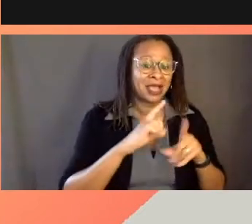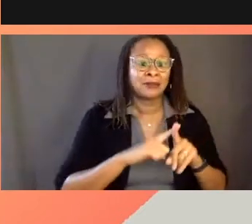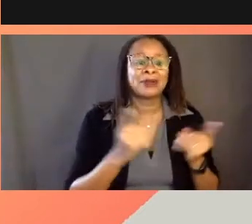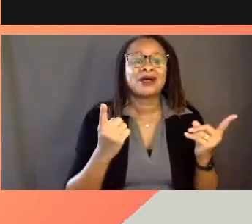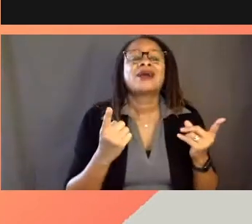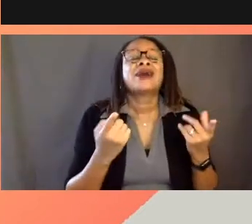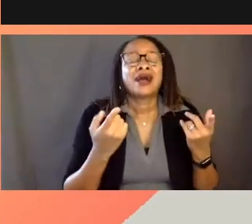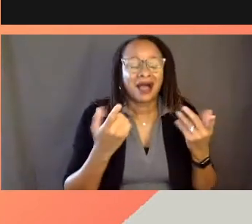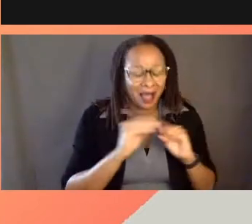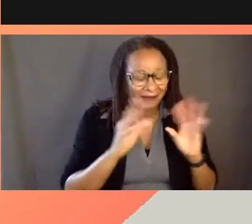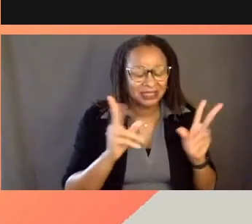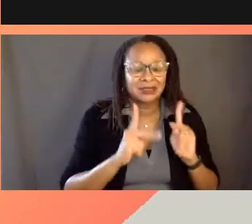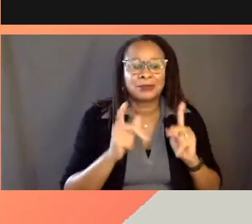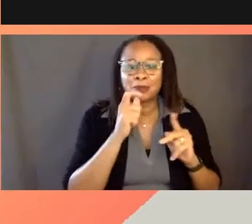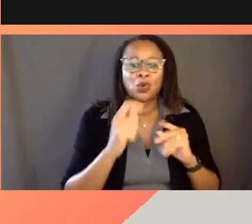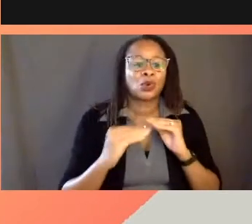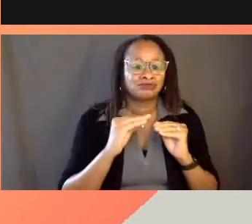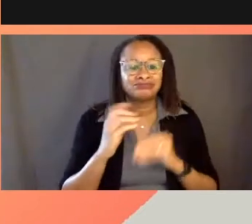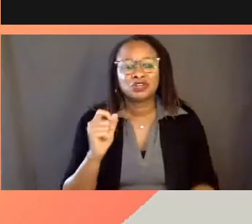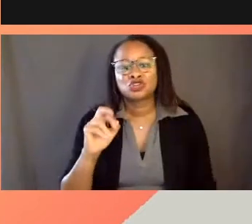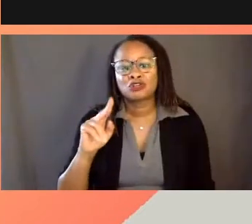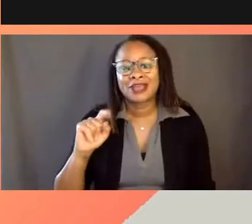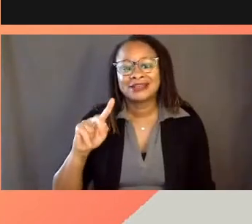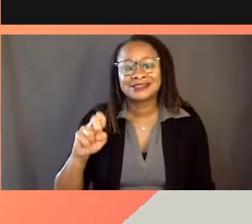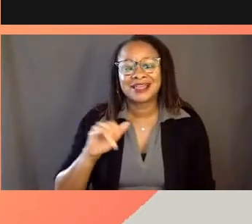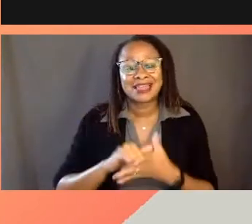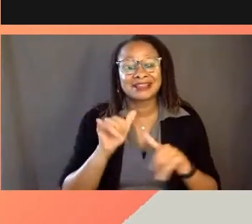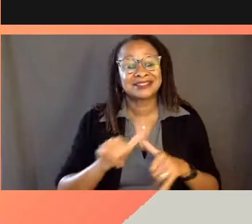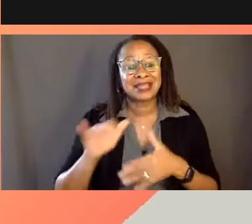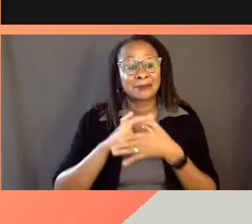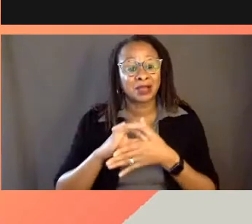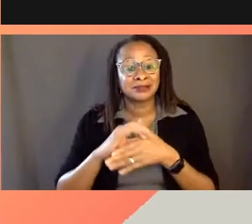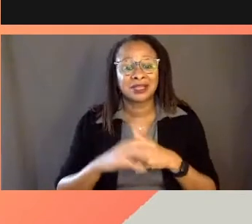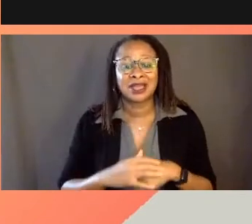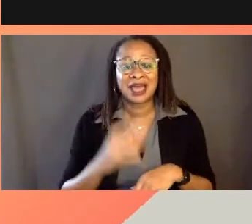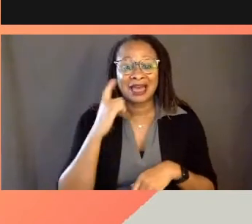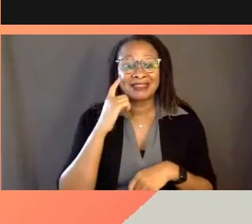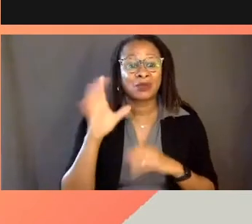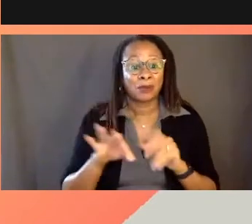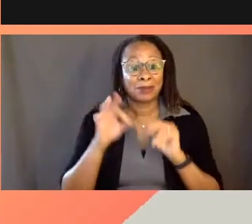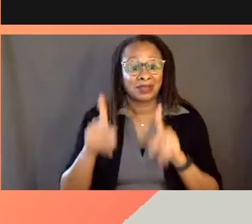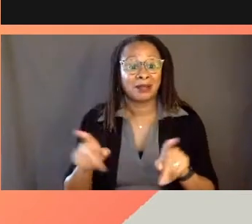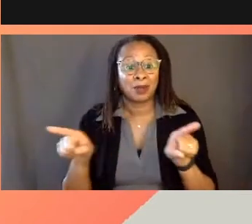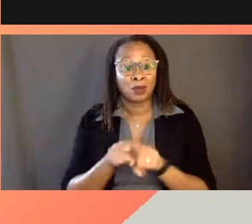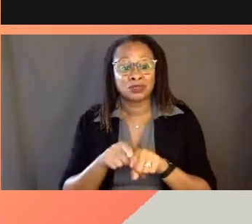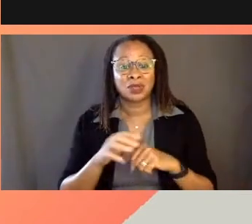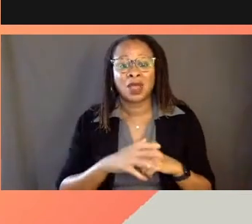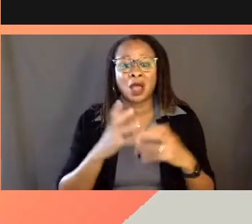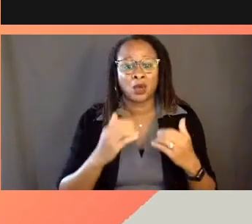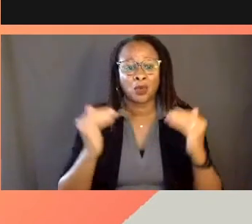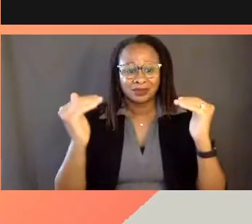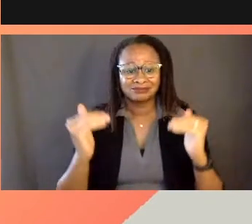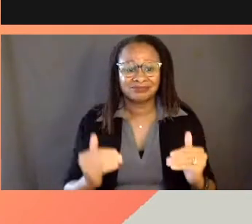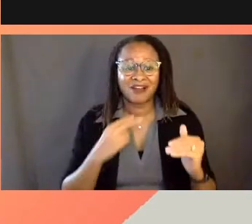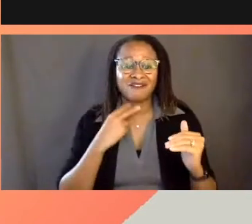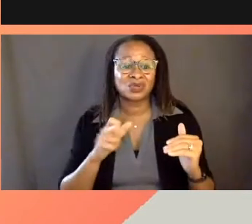the content as well. Thank you and I think we wanna pick that up as well but I wanna get the voices of the other panelists